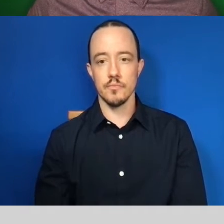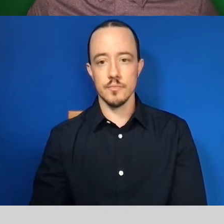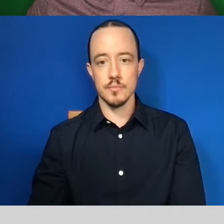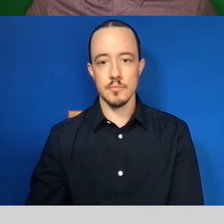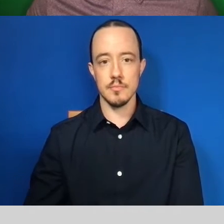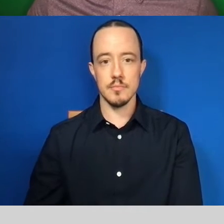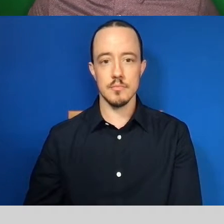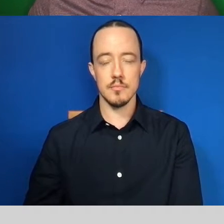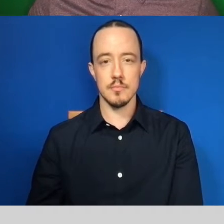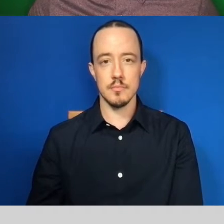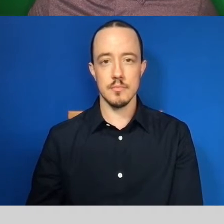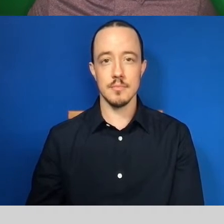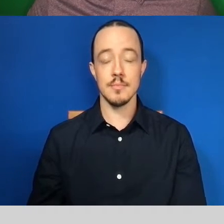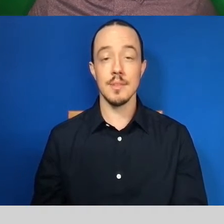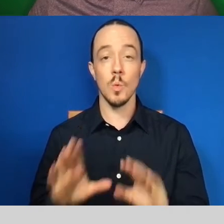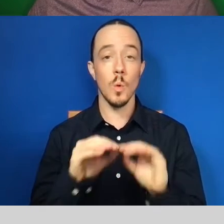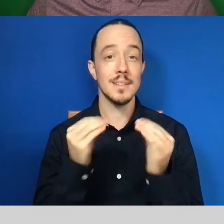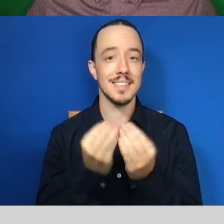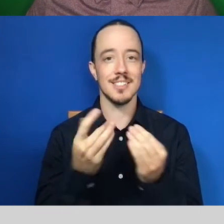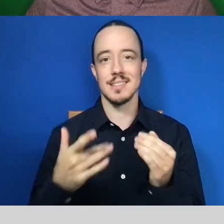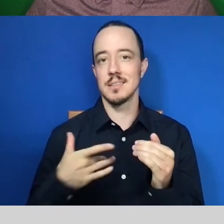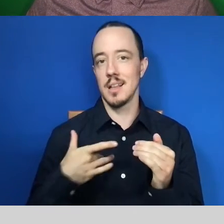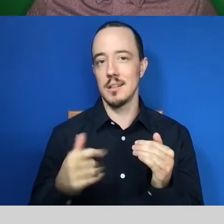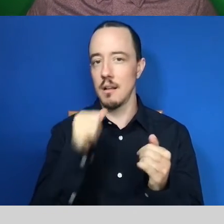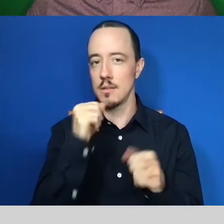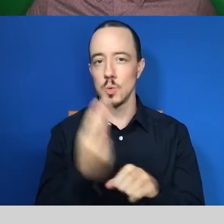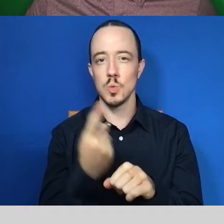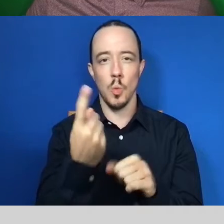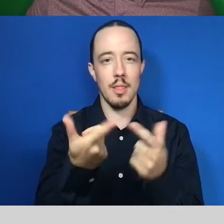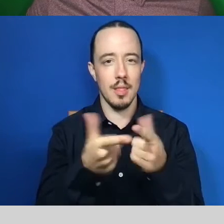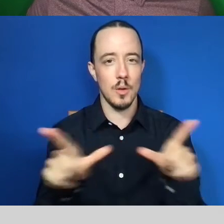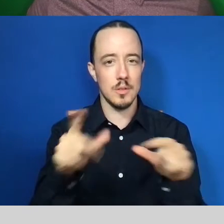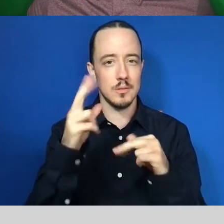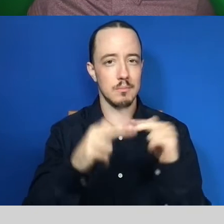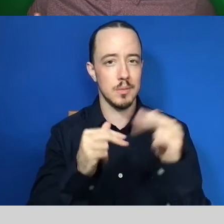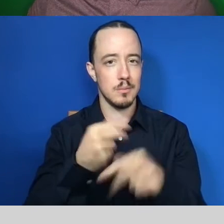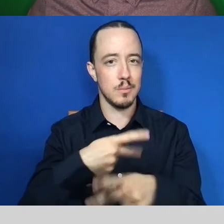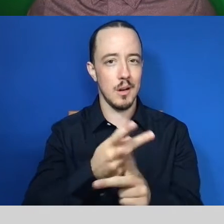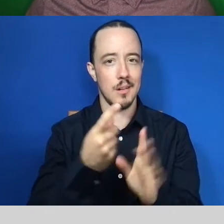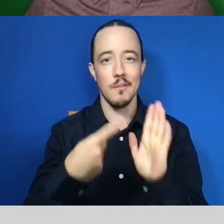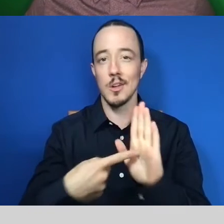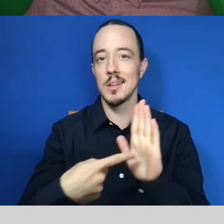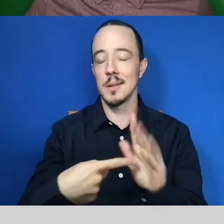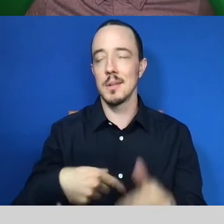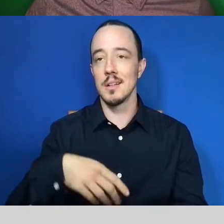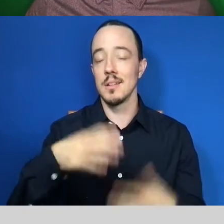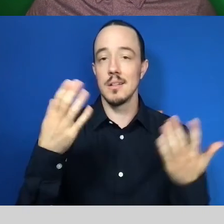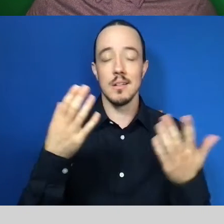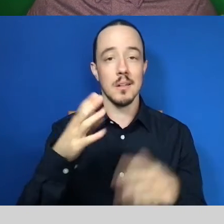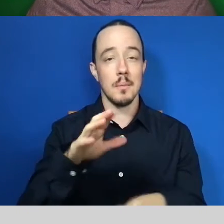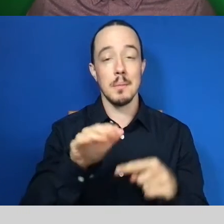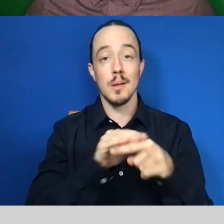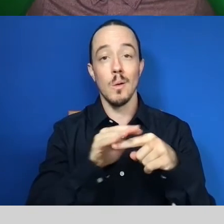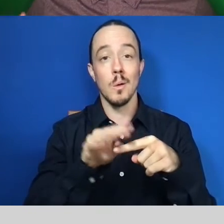And organizations rarely use a single language or framework to build products. When a code base contains Django, FastAPI,